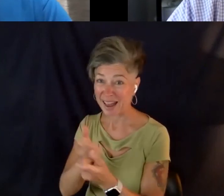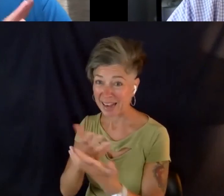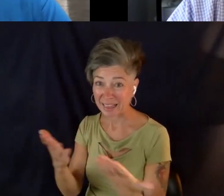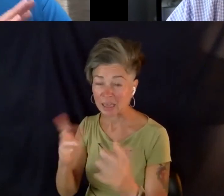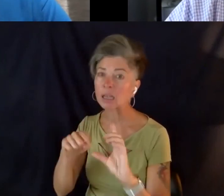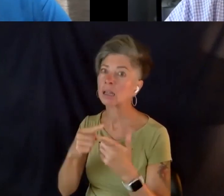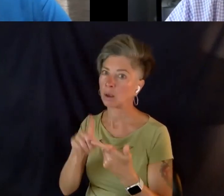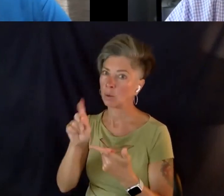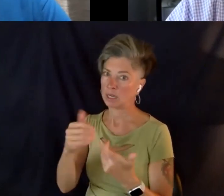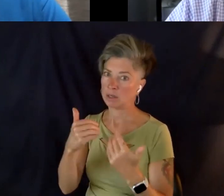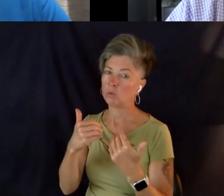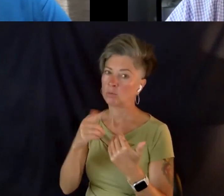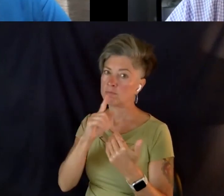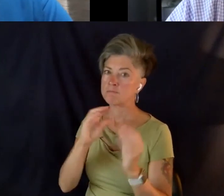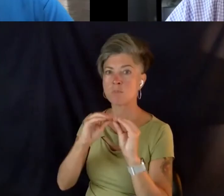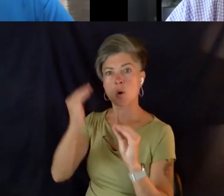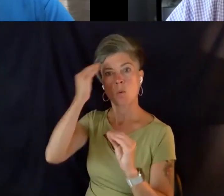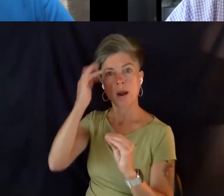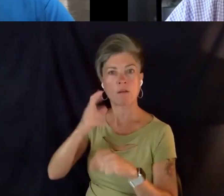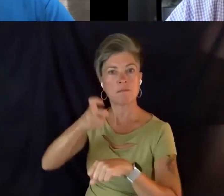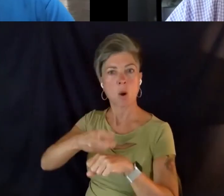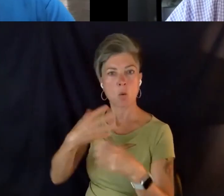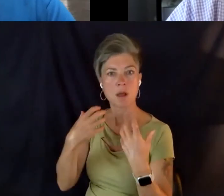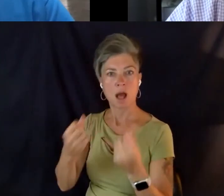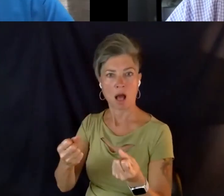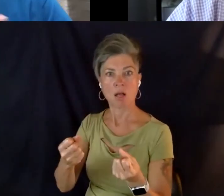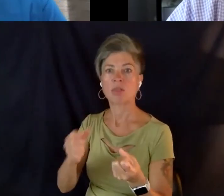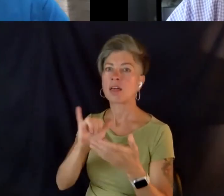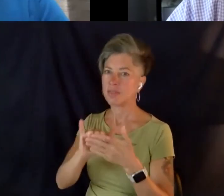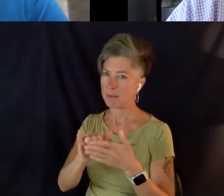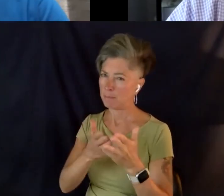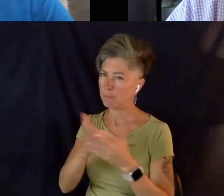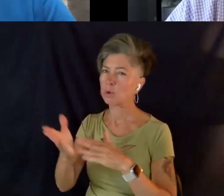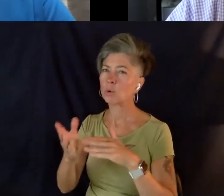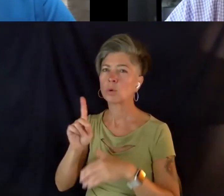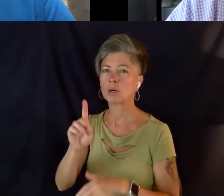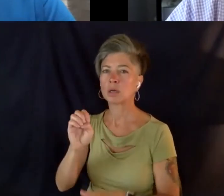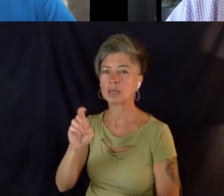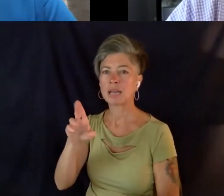of bone health, and that would be done through a DEXA scan and that can be done every couple of years.